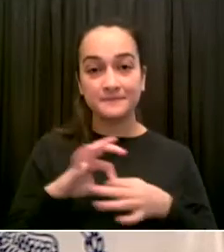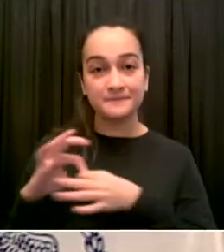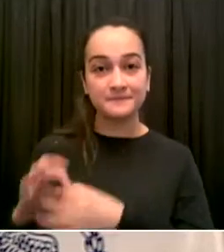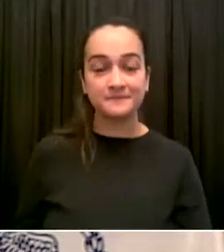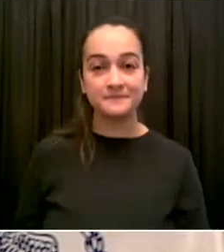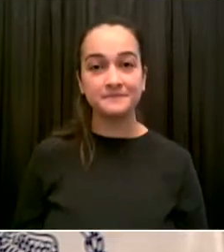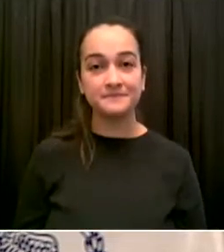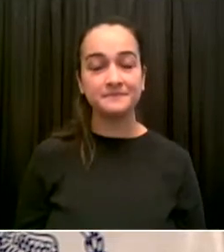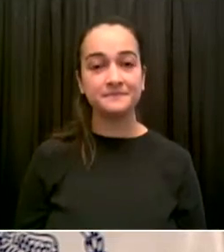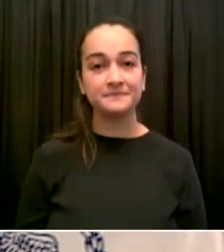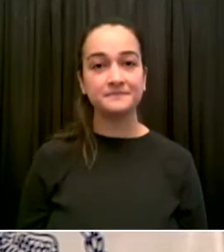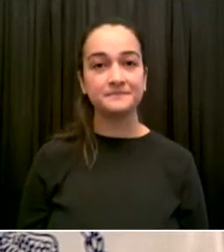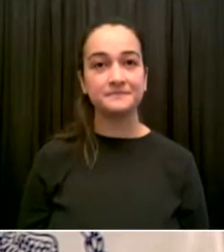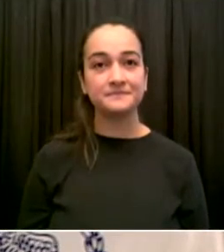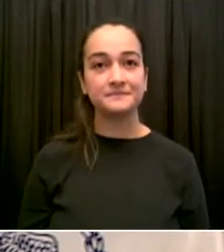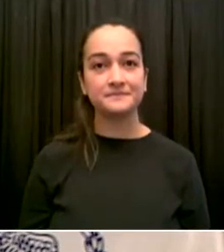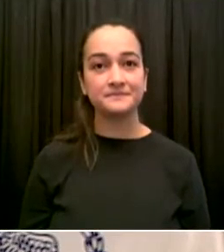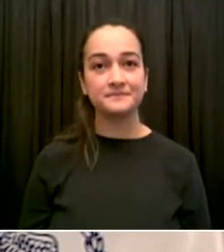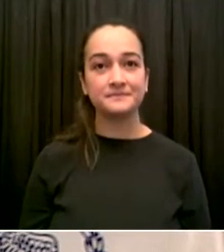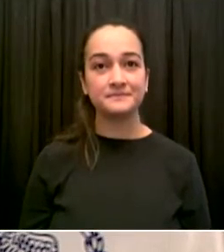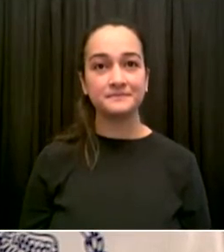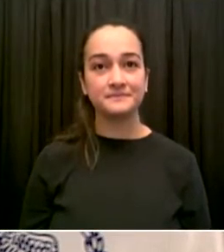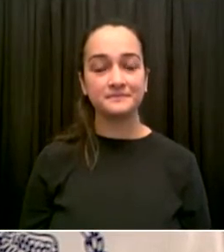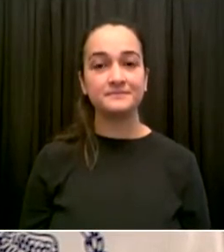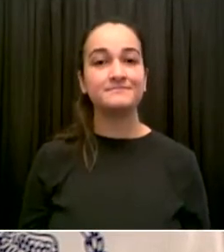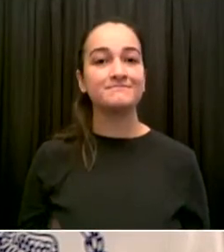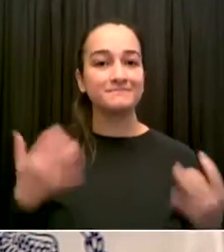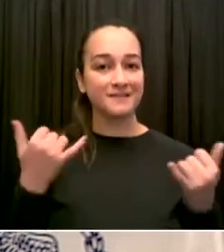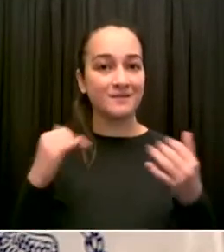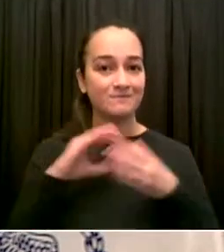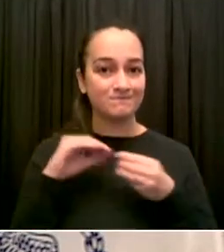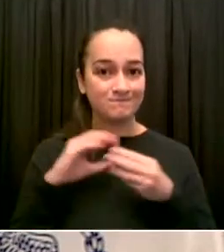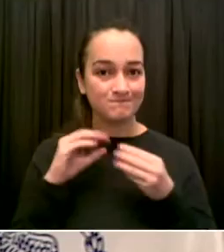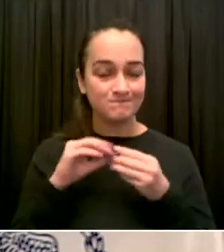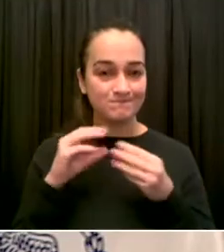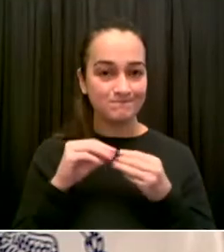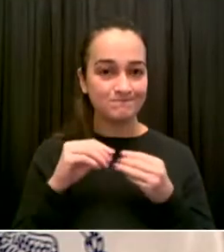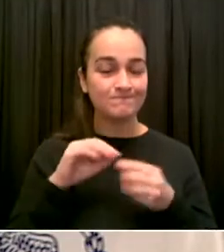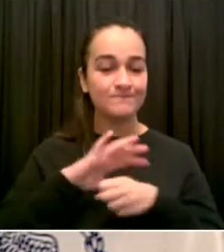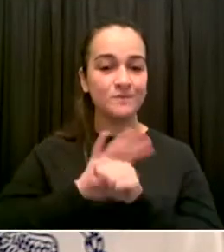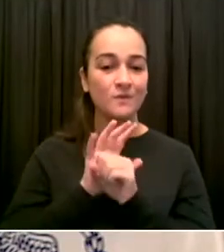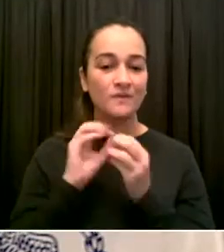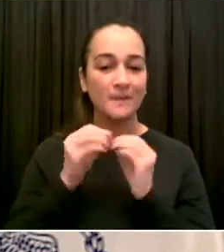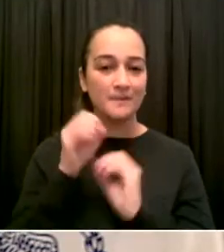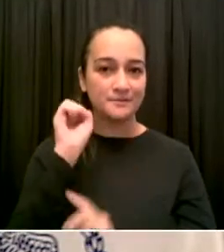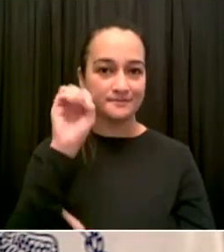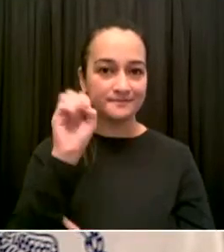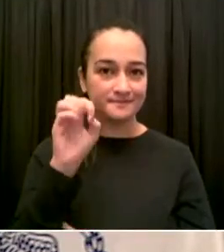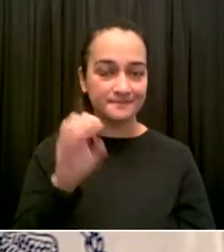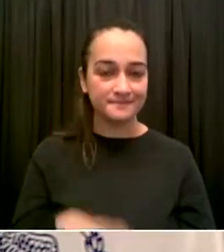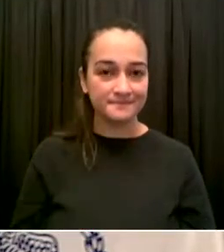SITATUION IMMEDTIAELY. OKAY, WITH THAT, LET'S GO OVER